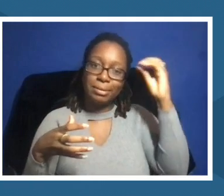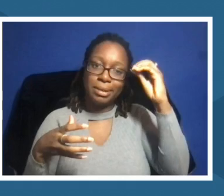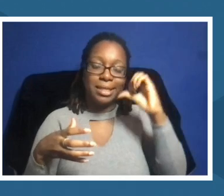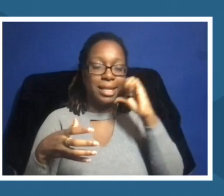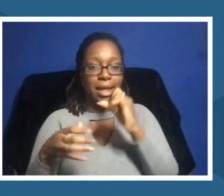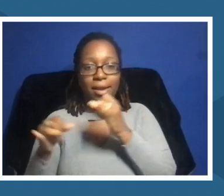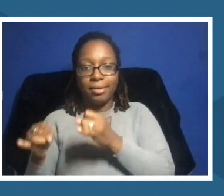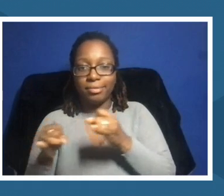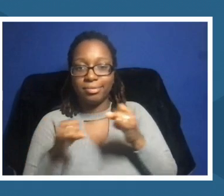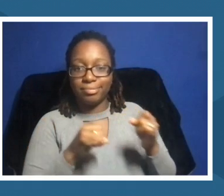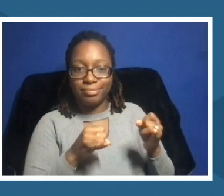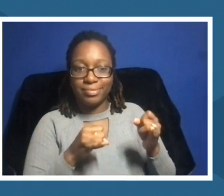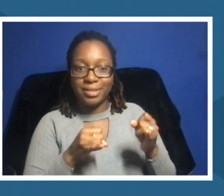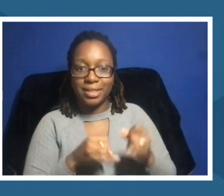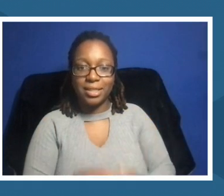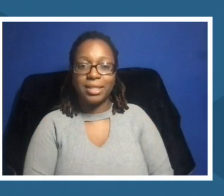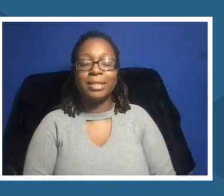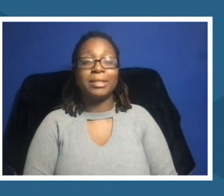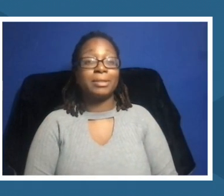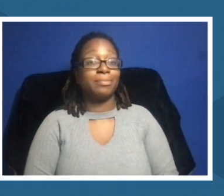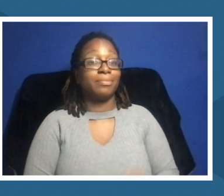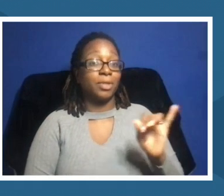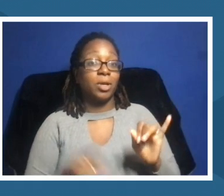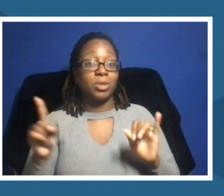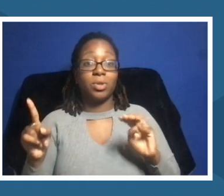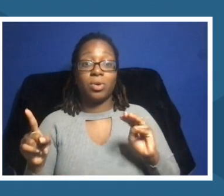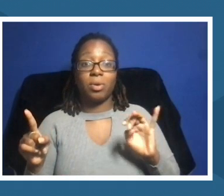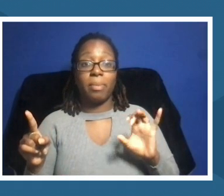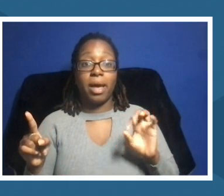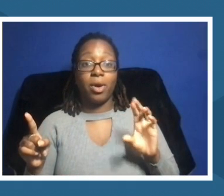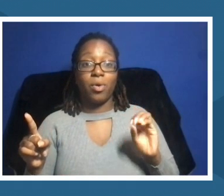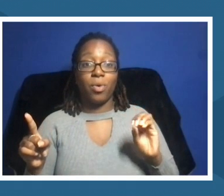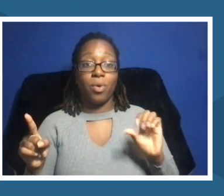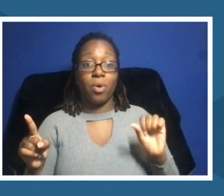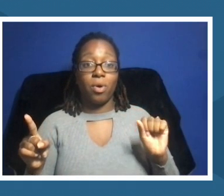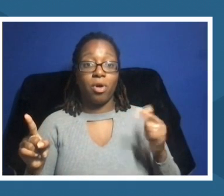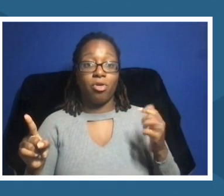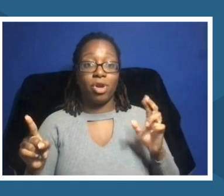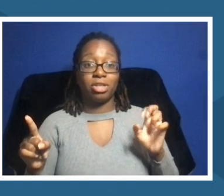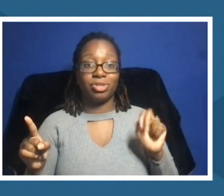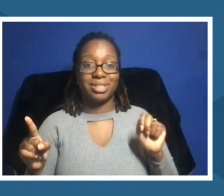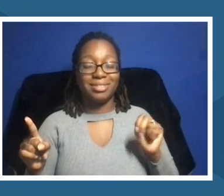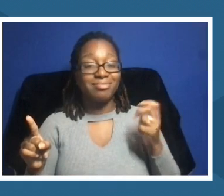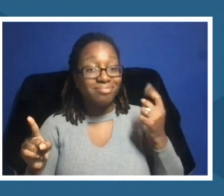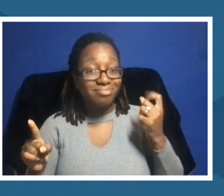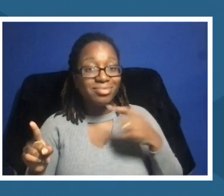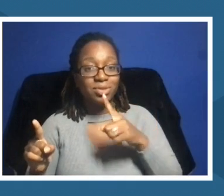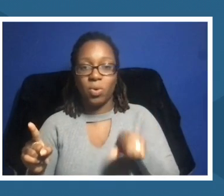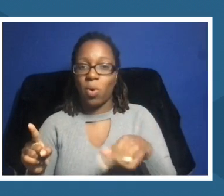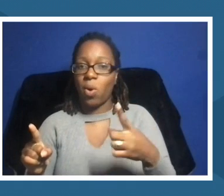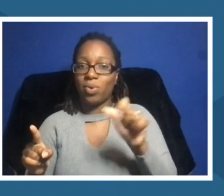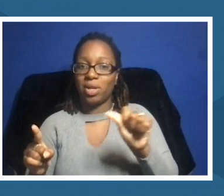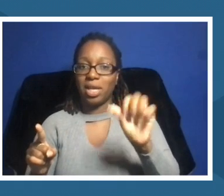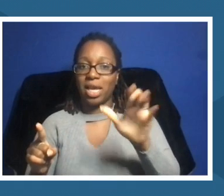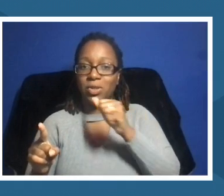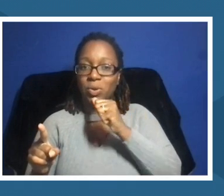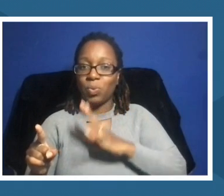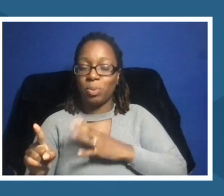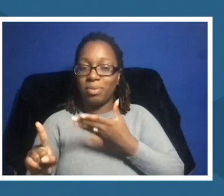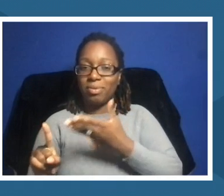from her colleagues she's often mistaken for the only other asian woman on staff